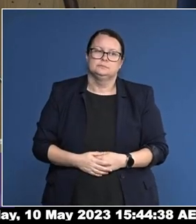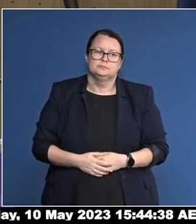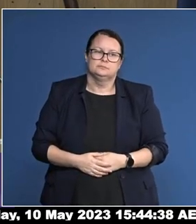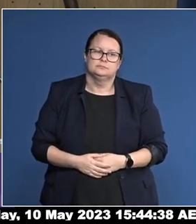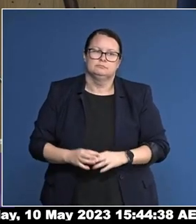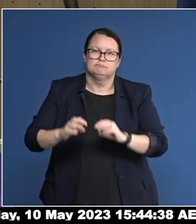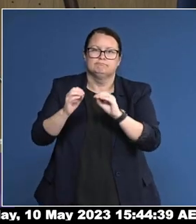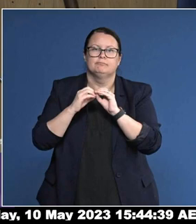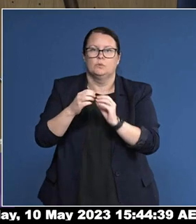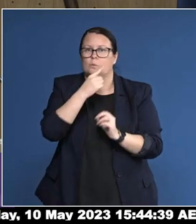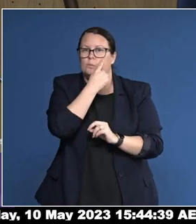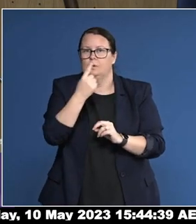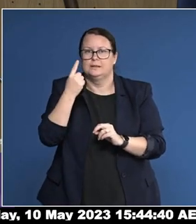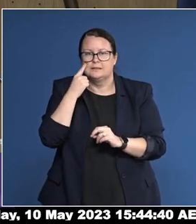and assisting in presenting the information.